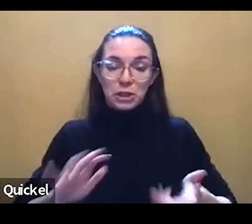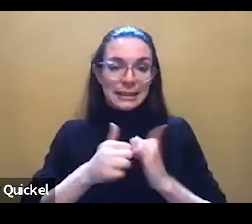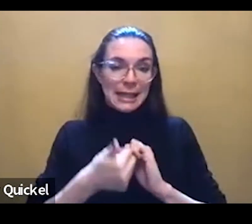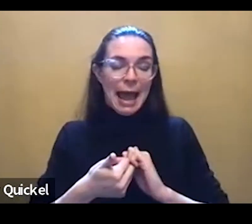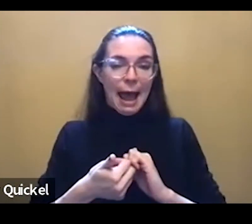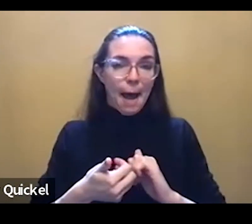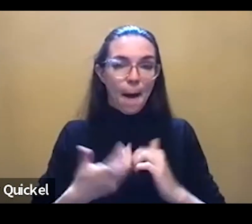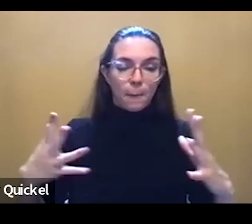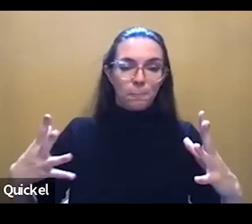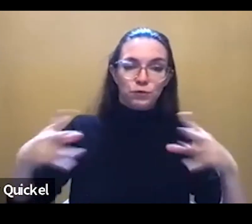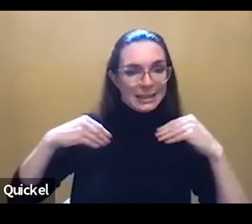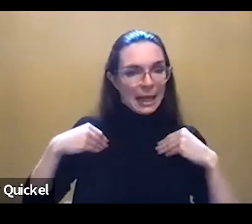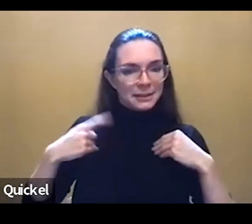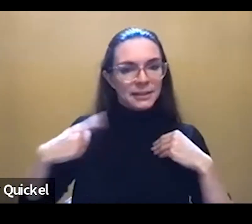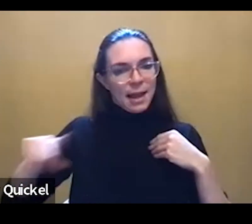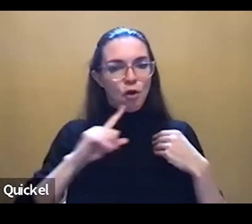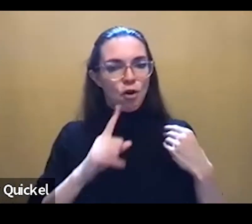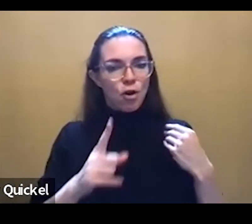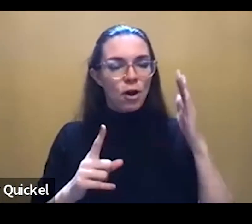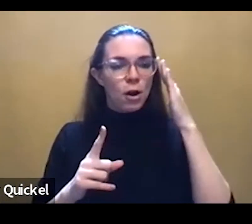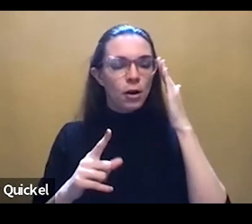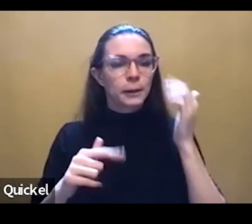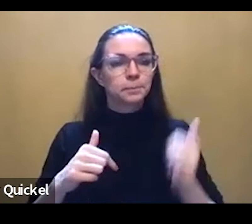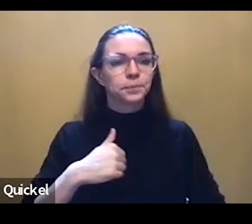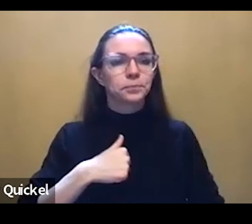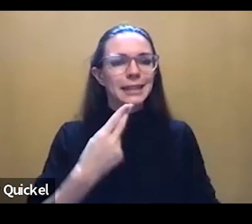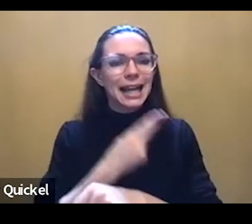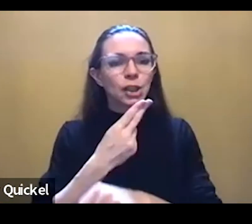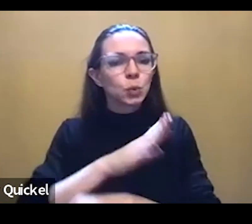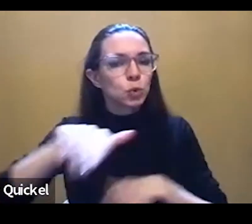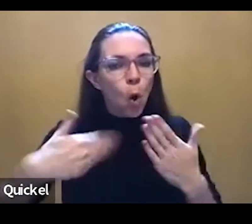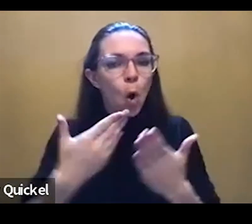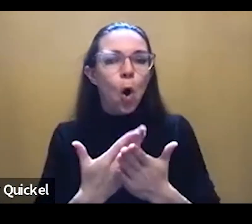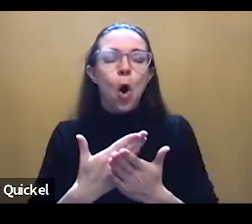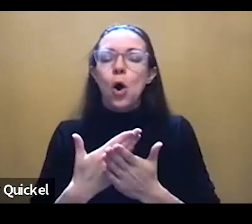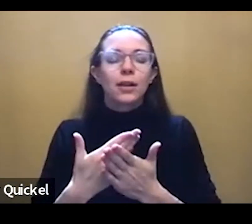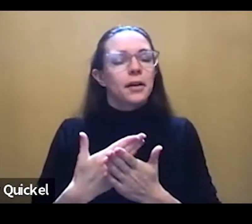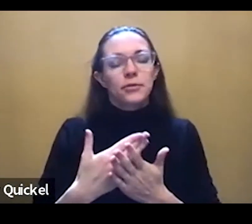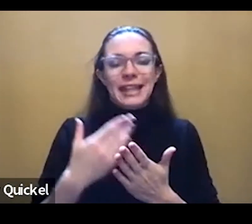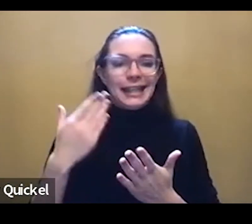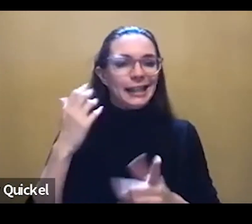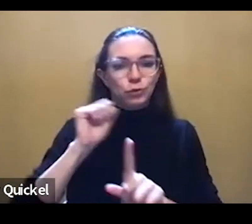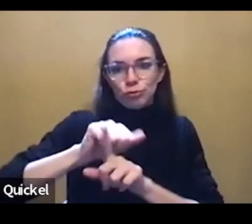they are. I use all the tricks of the social work trade. Sometimes